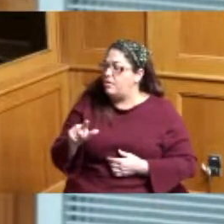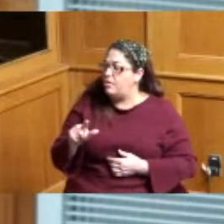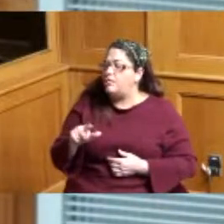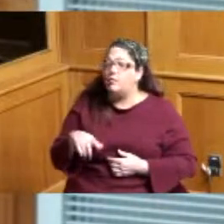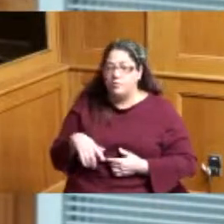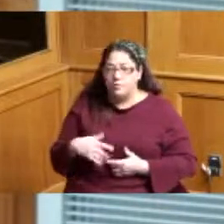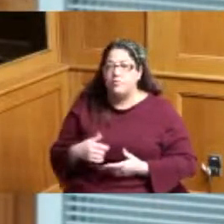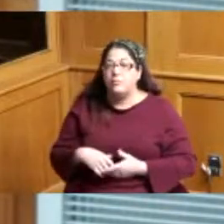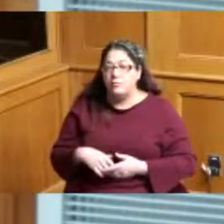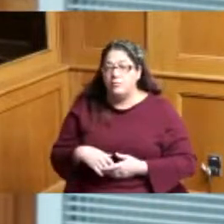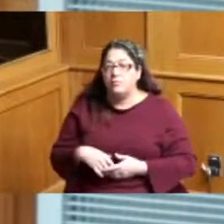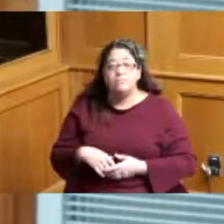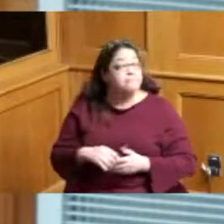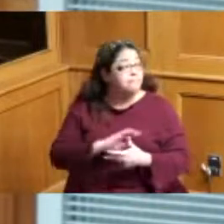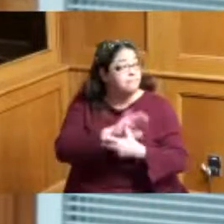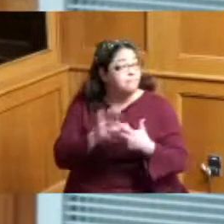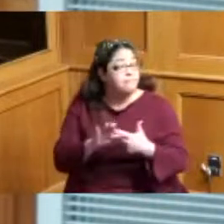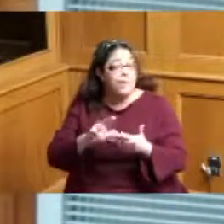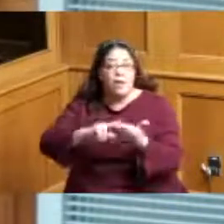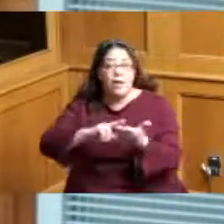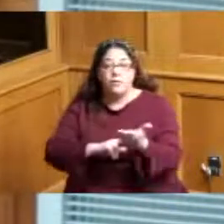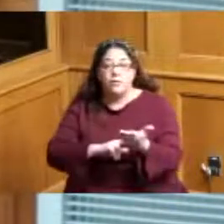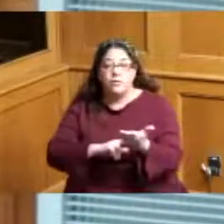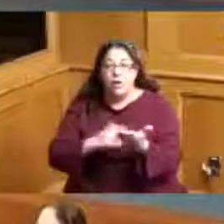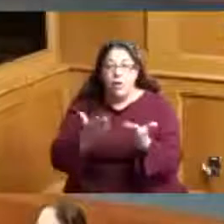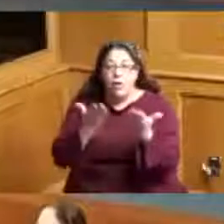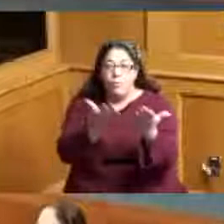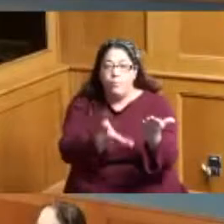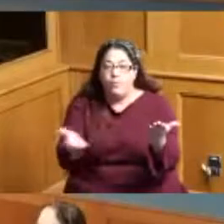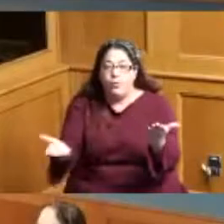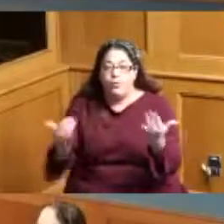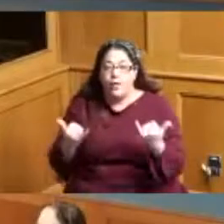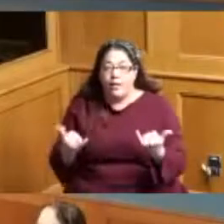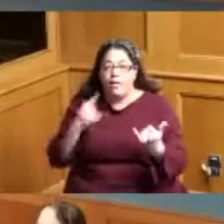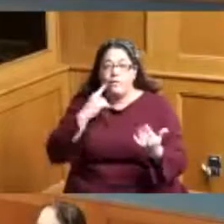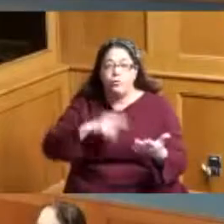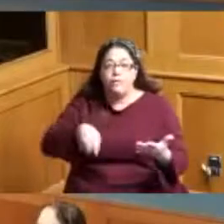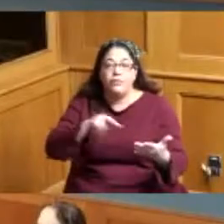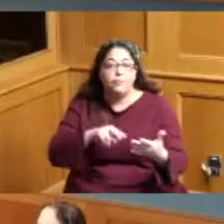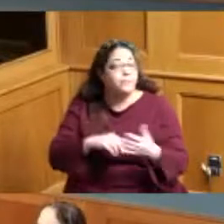and all three of those contracts are before you for review Leslie do we have numbers on those or